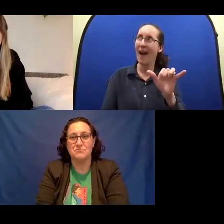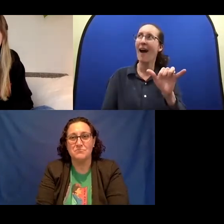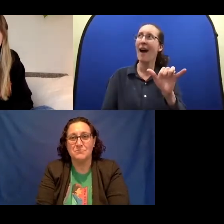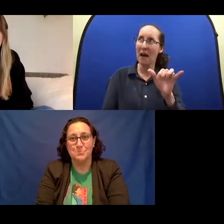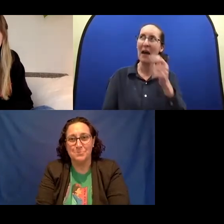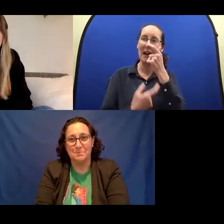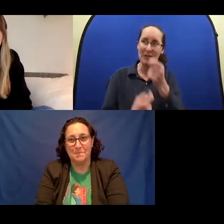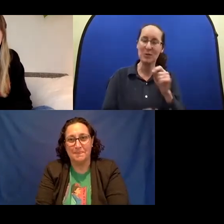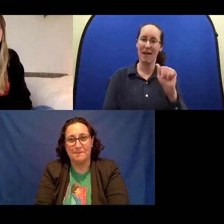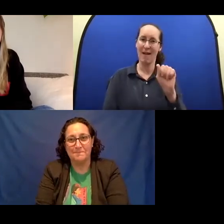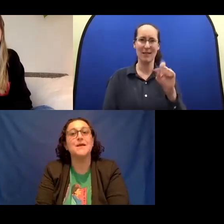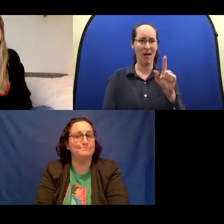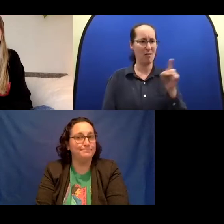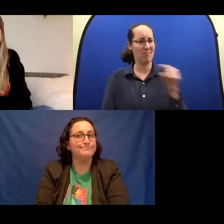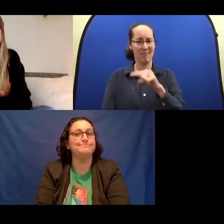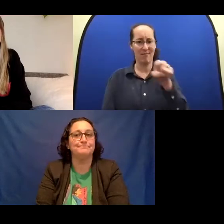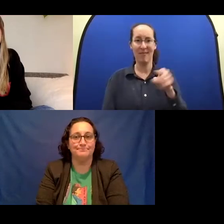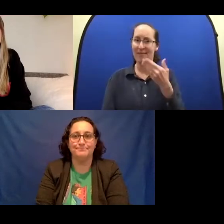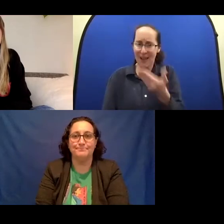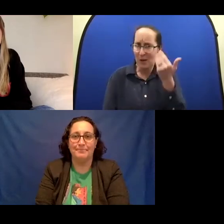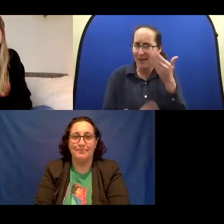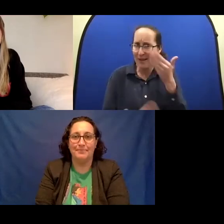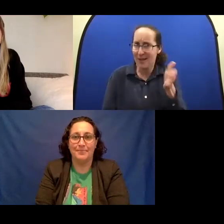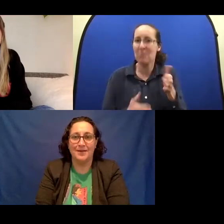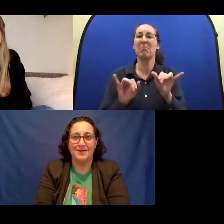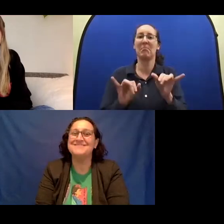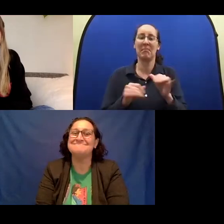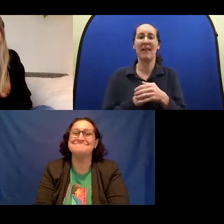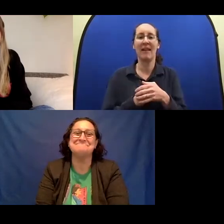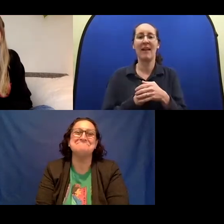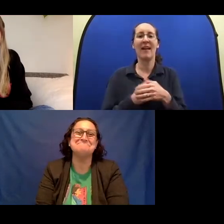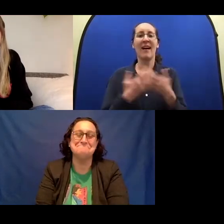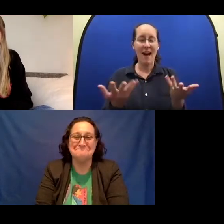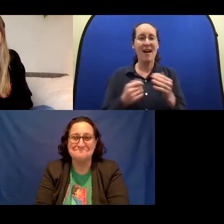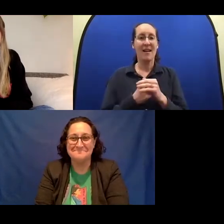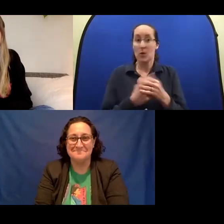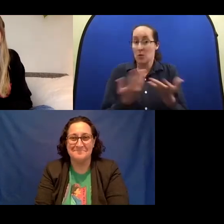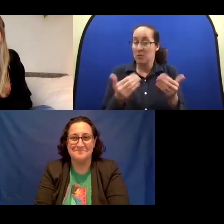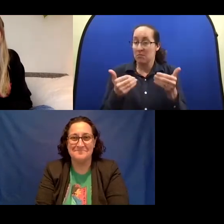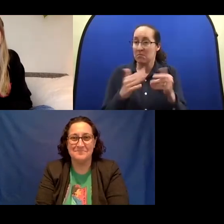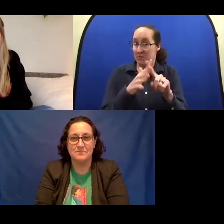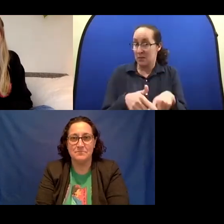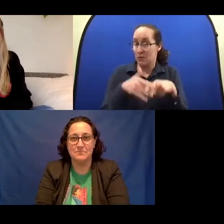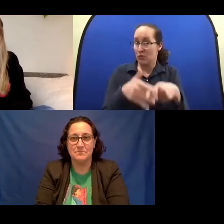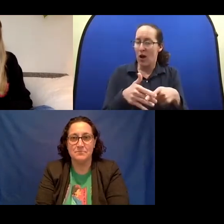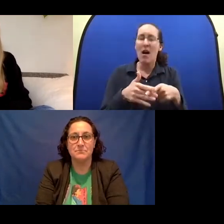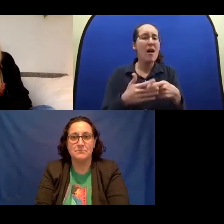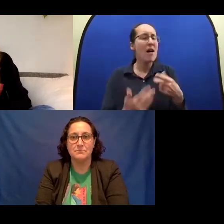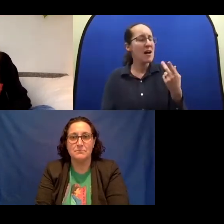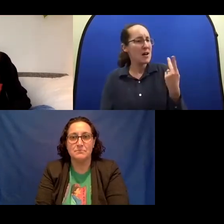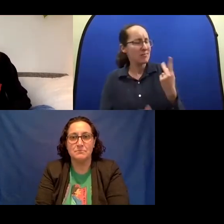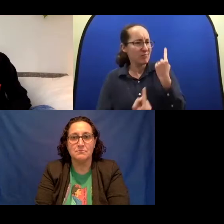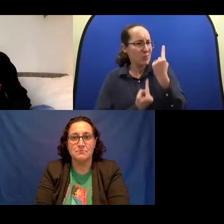for sharing. To begin, so, we were wondering about how you identify in